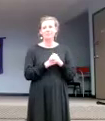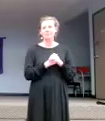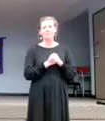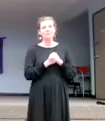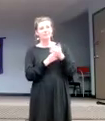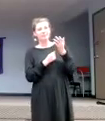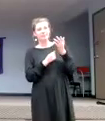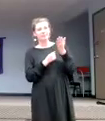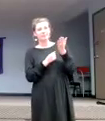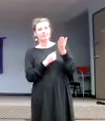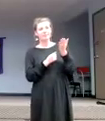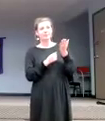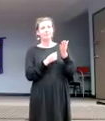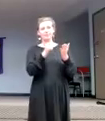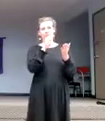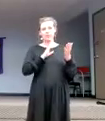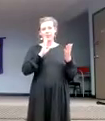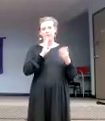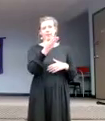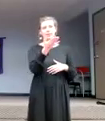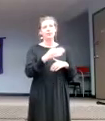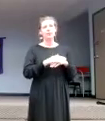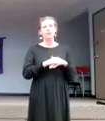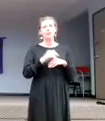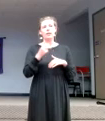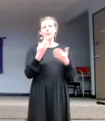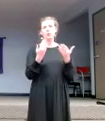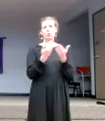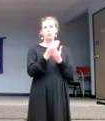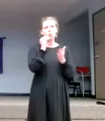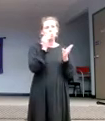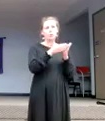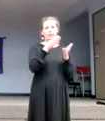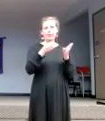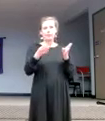Do you have a question? Yes. I have a few new neighbors and they will...